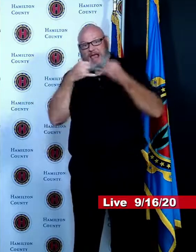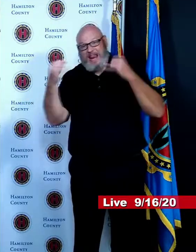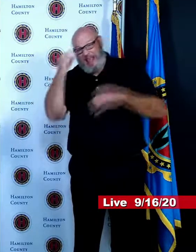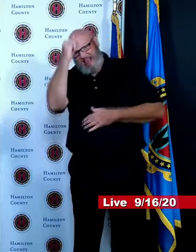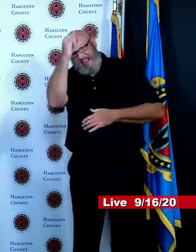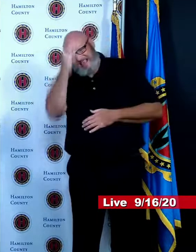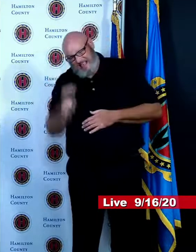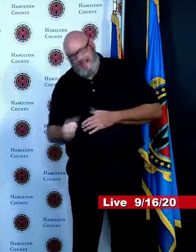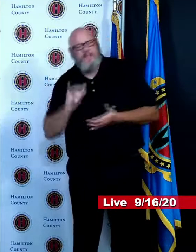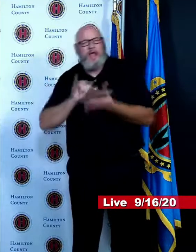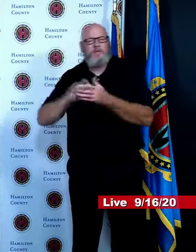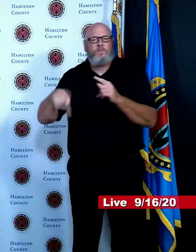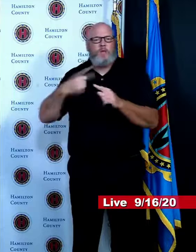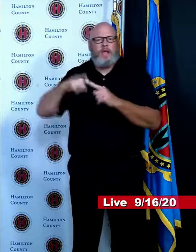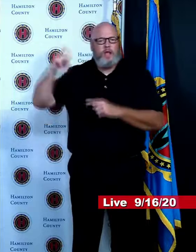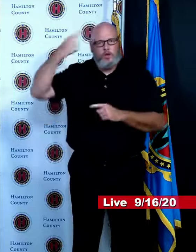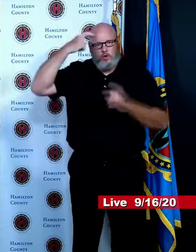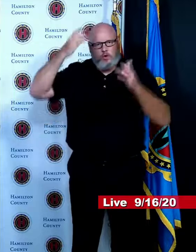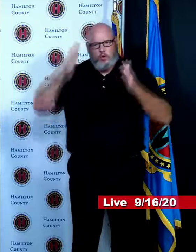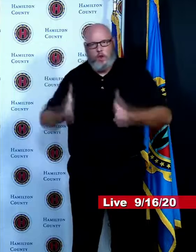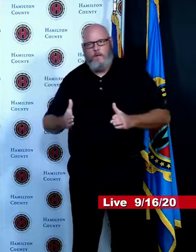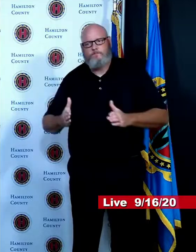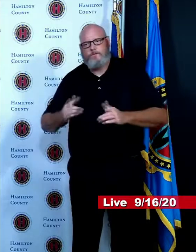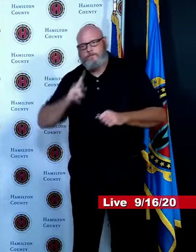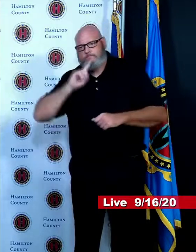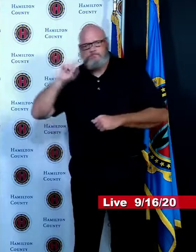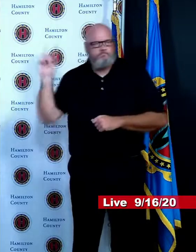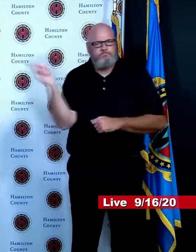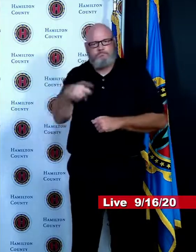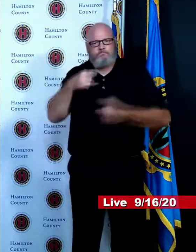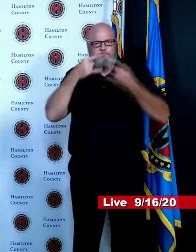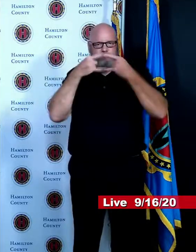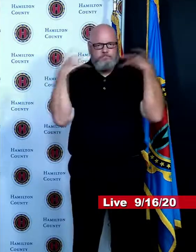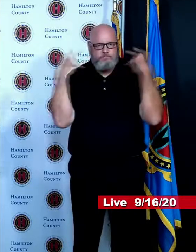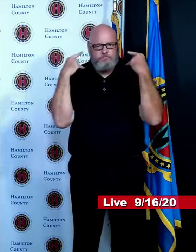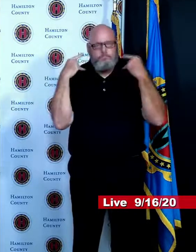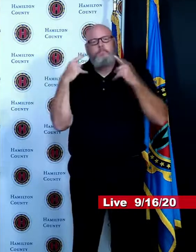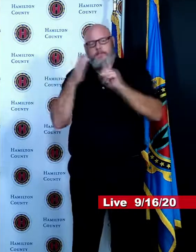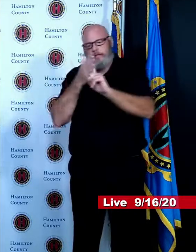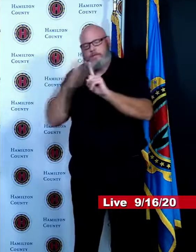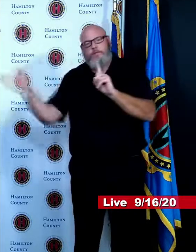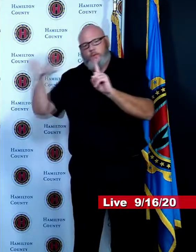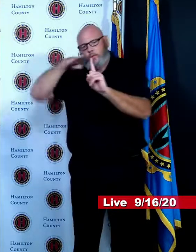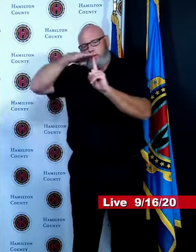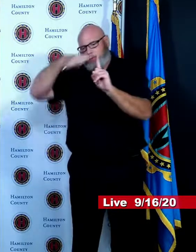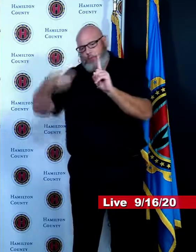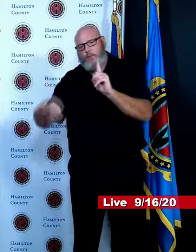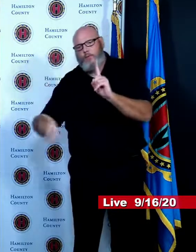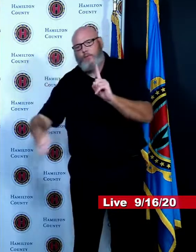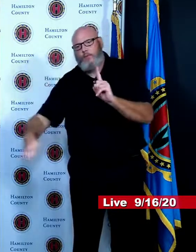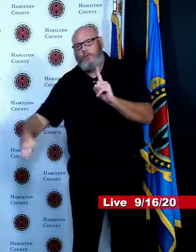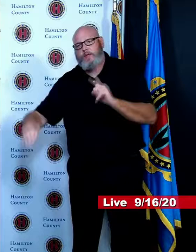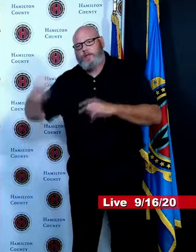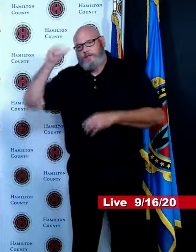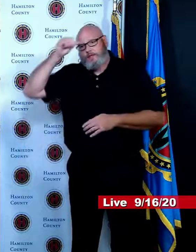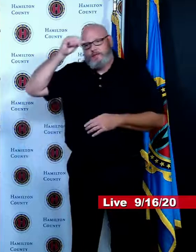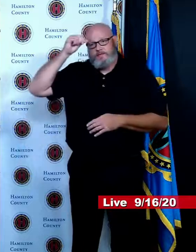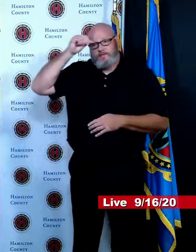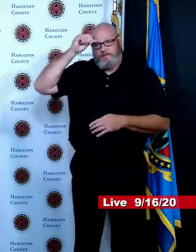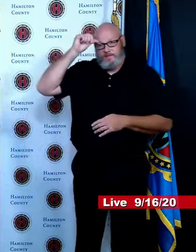related to a significant shelter in place as we opened up after Memorial Day we began to see the upswing so the cause